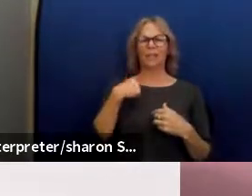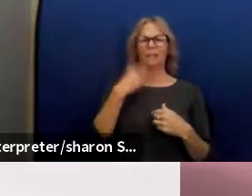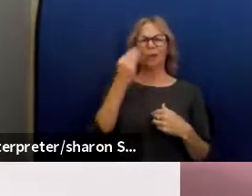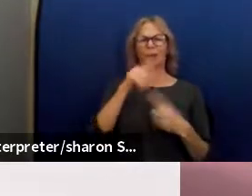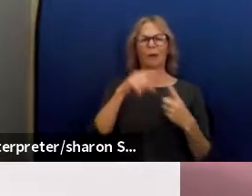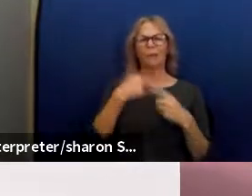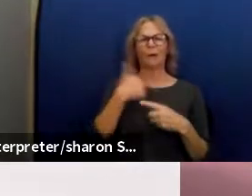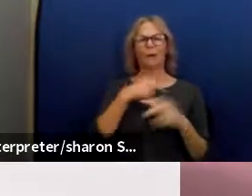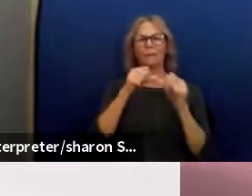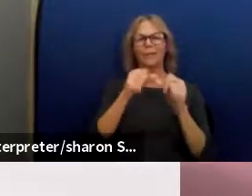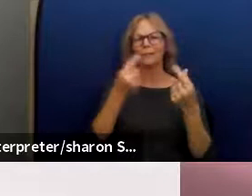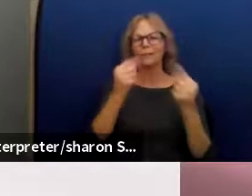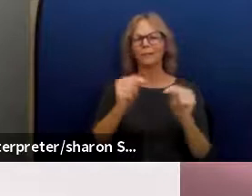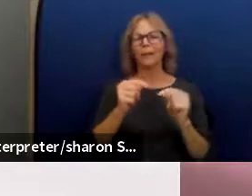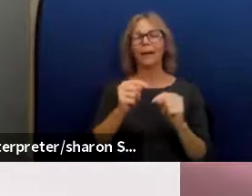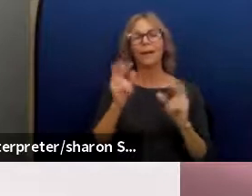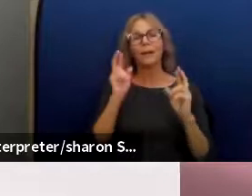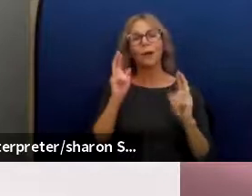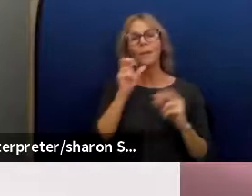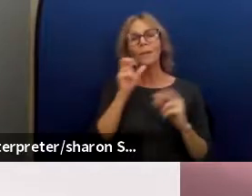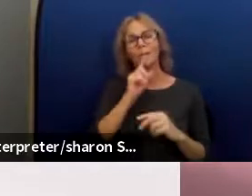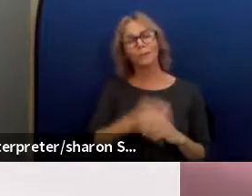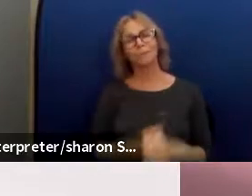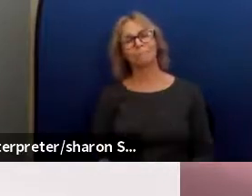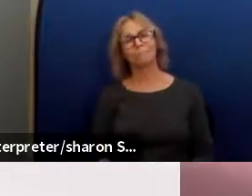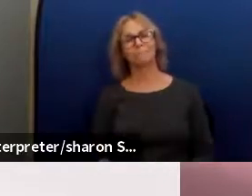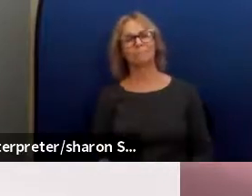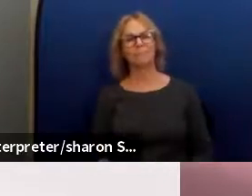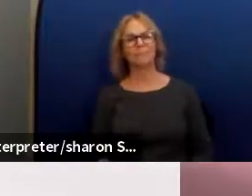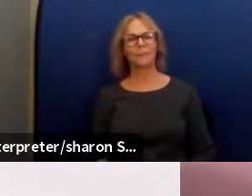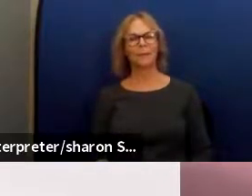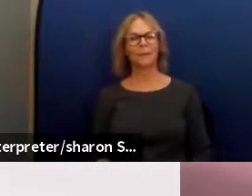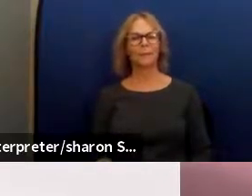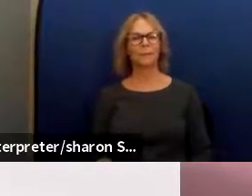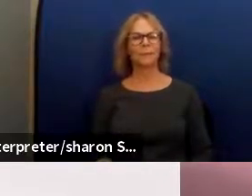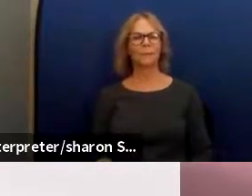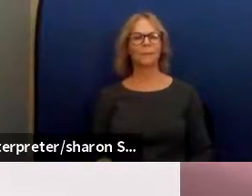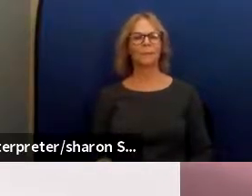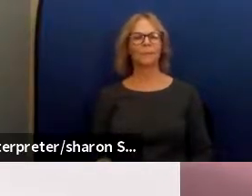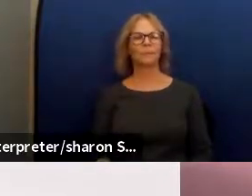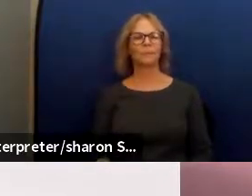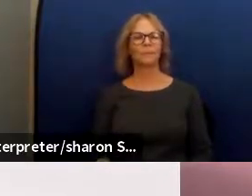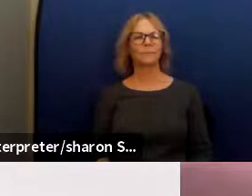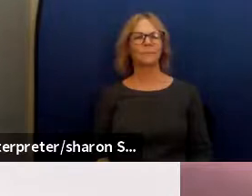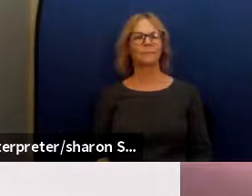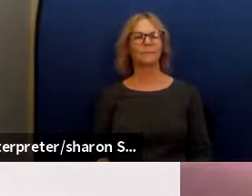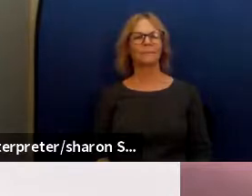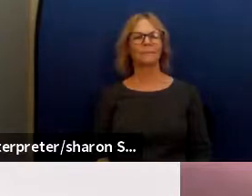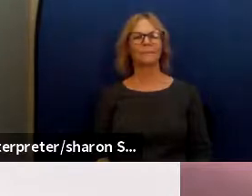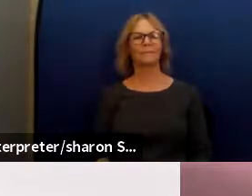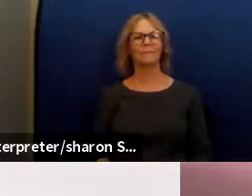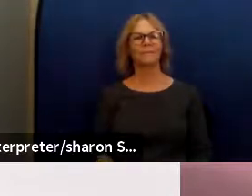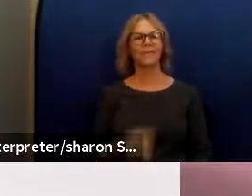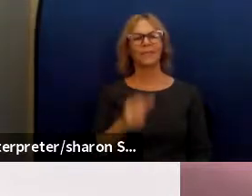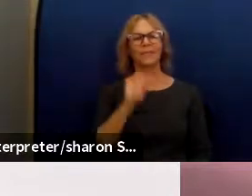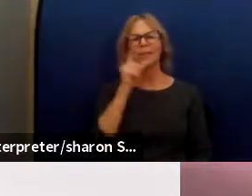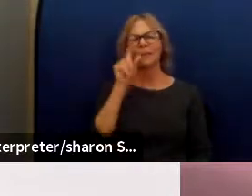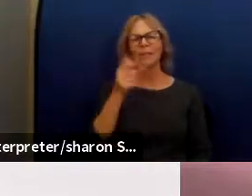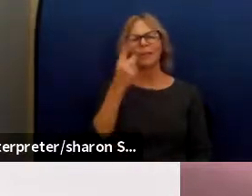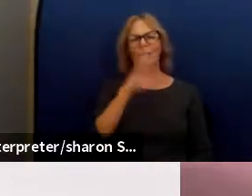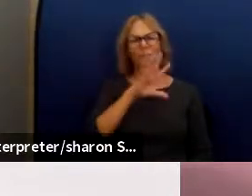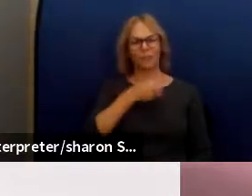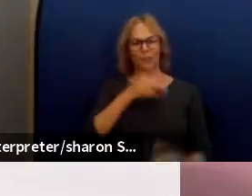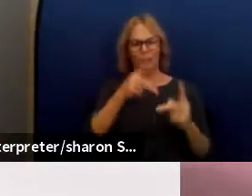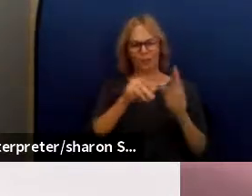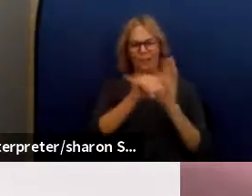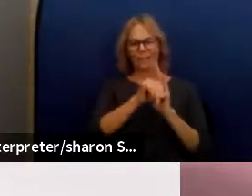make the effort. And hopefully that's not true. You don't need to understand a trans person's identity, to respect the trans